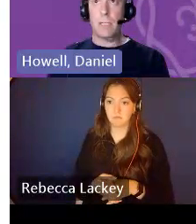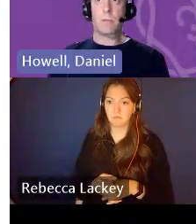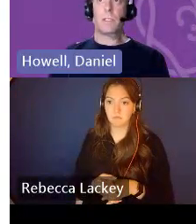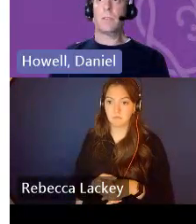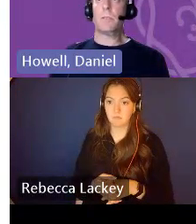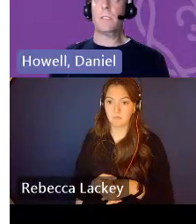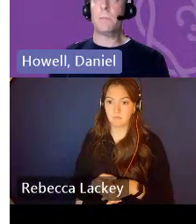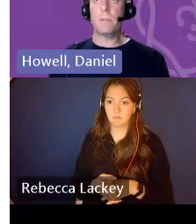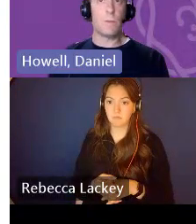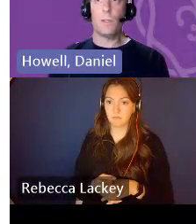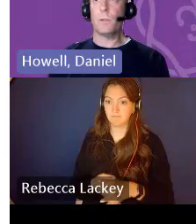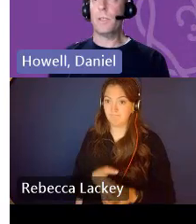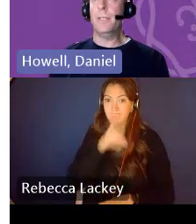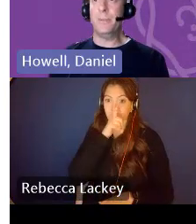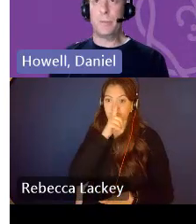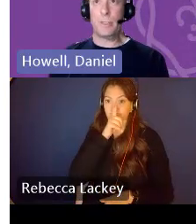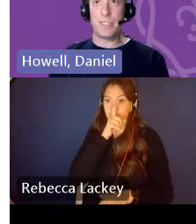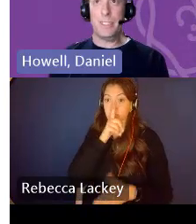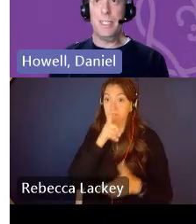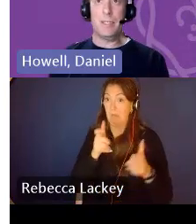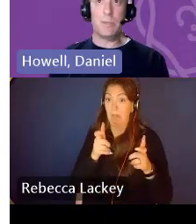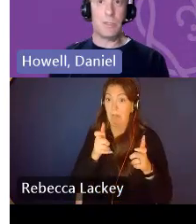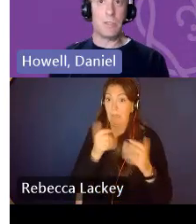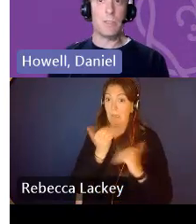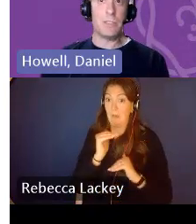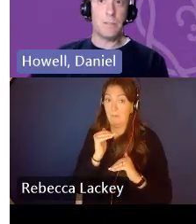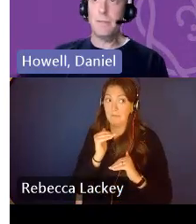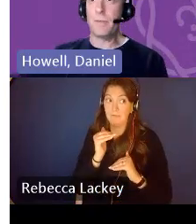I don't speak on speed limits for roads, unfortunately. I'm sure there's a reason